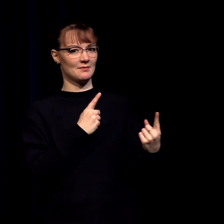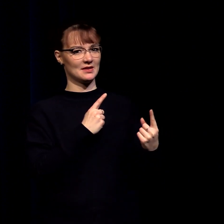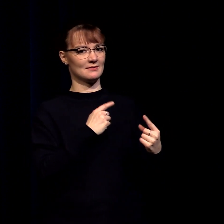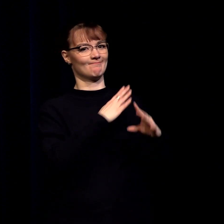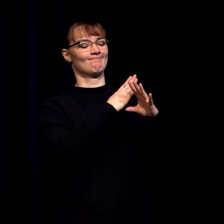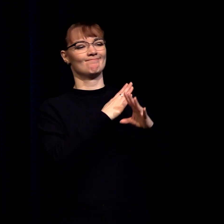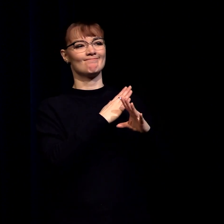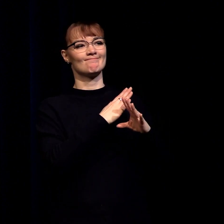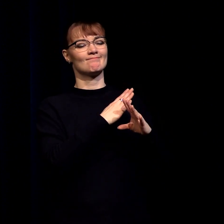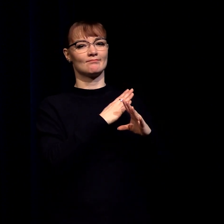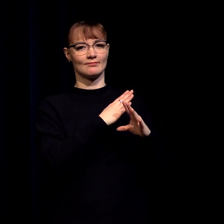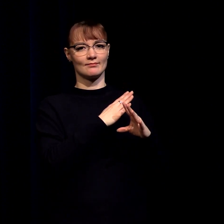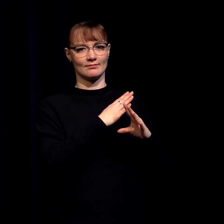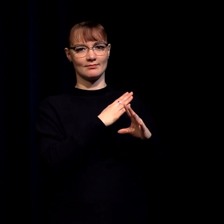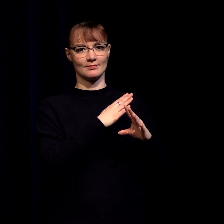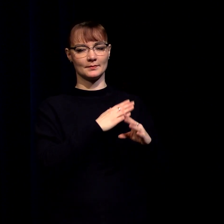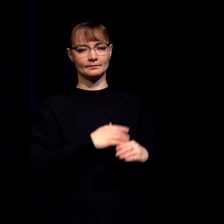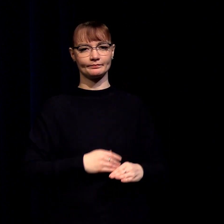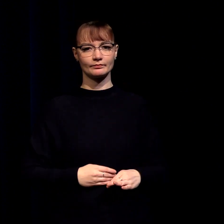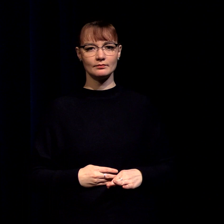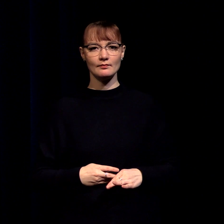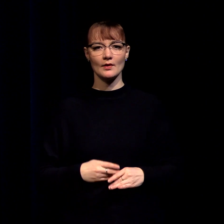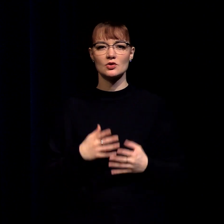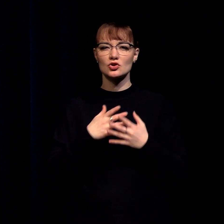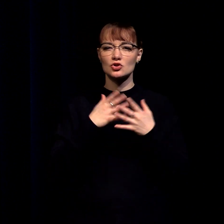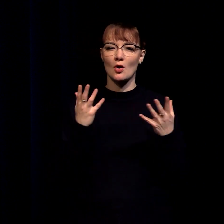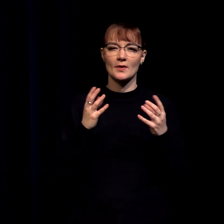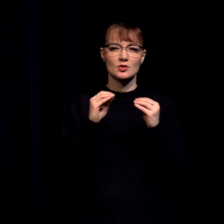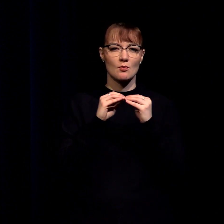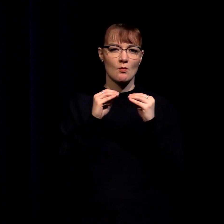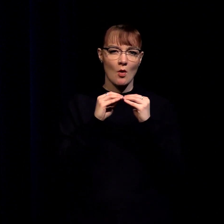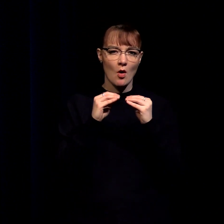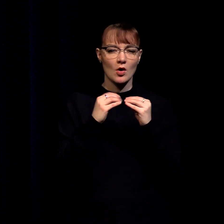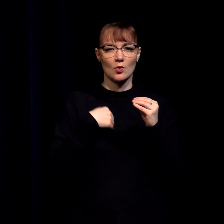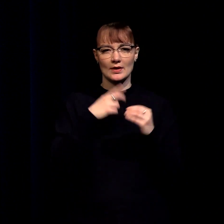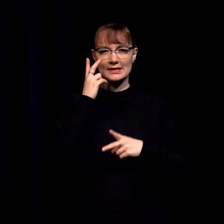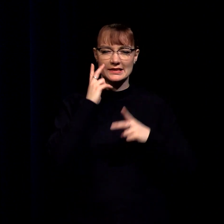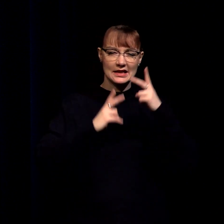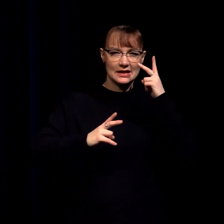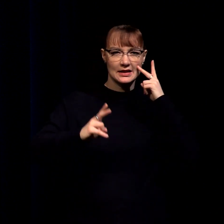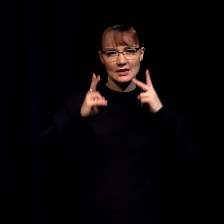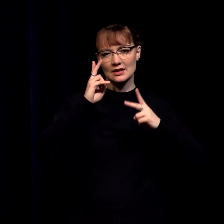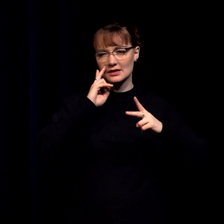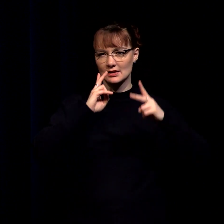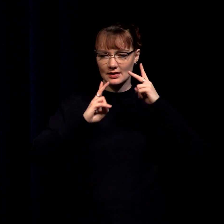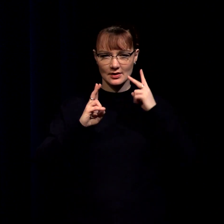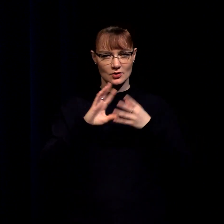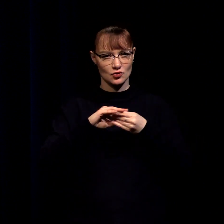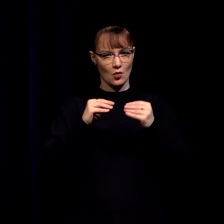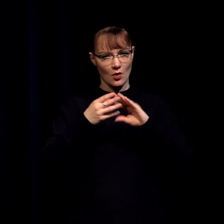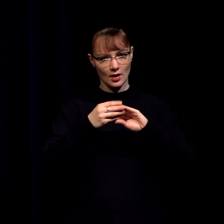take new ground. But there's so much more that we see in this little story in this little narrative because it's more than